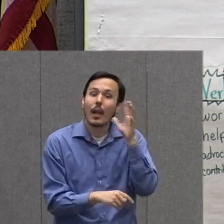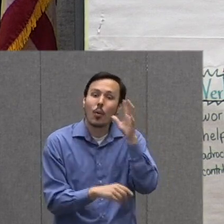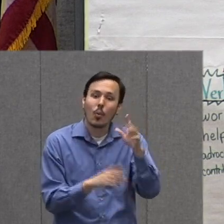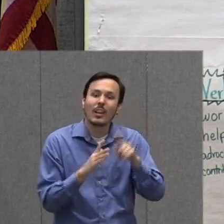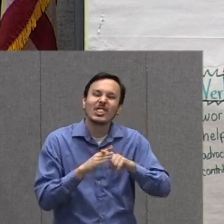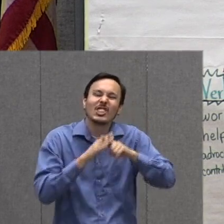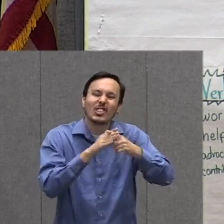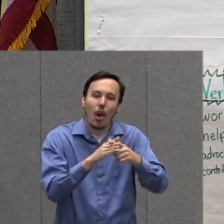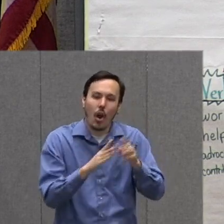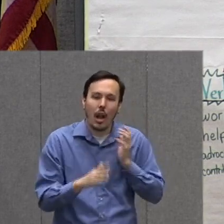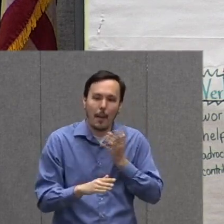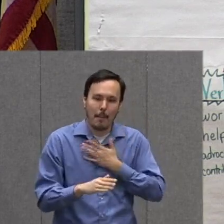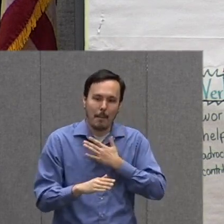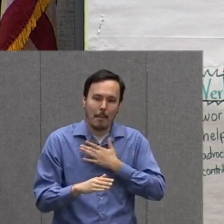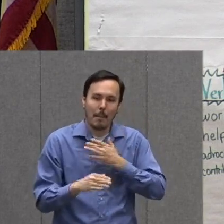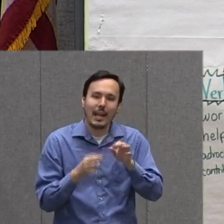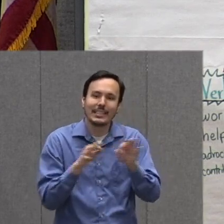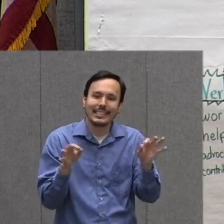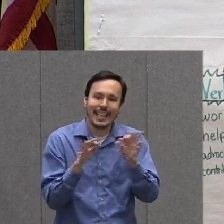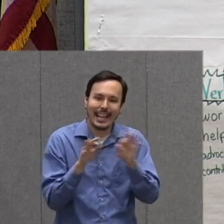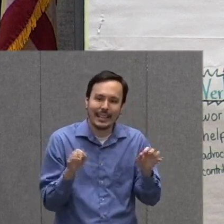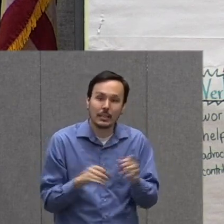Collaborative patient volunteers.